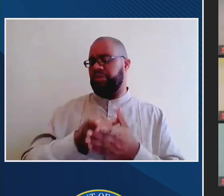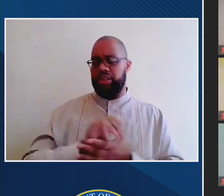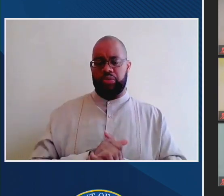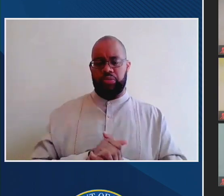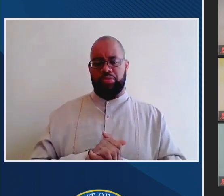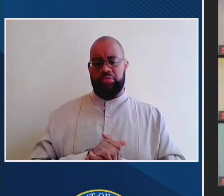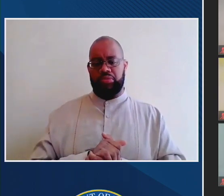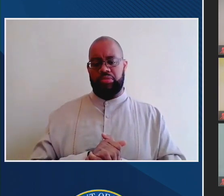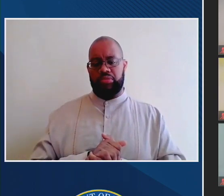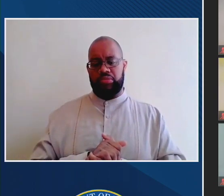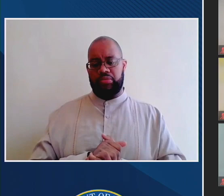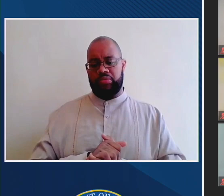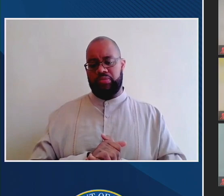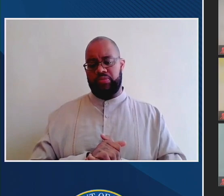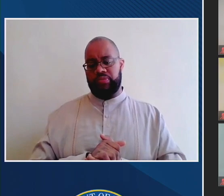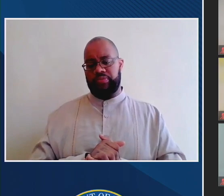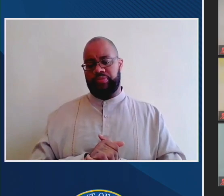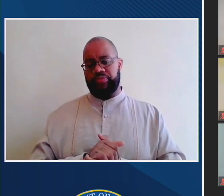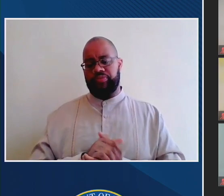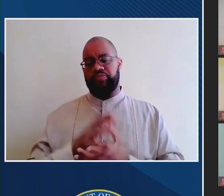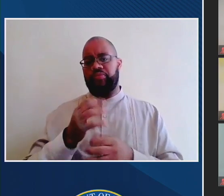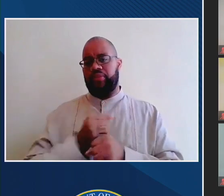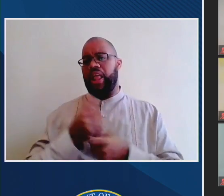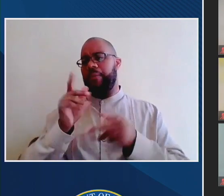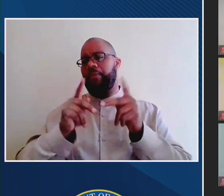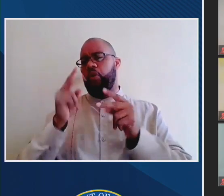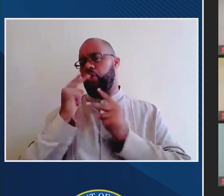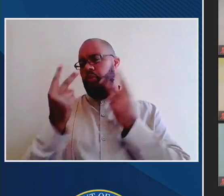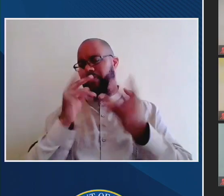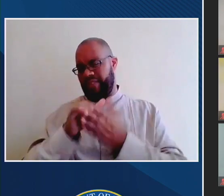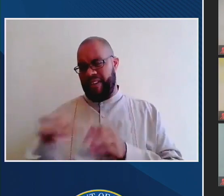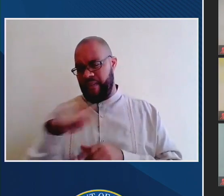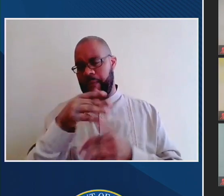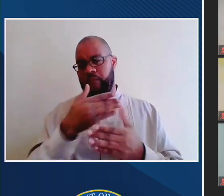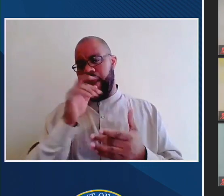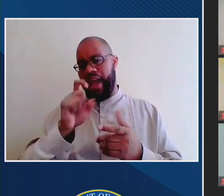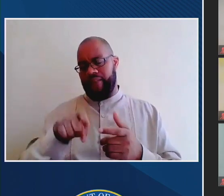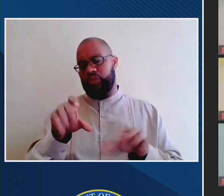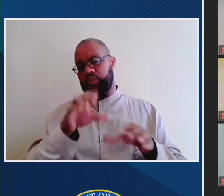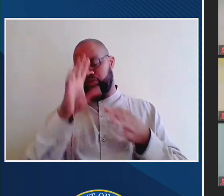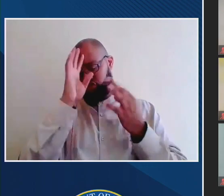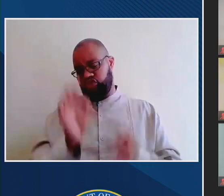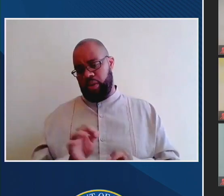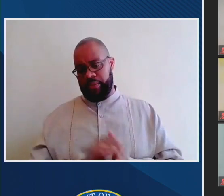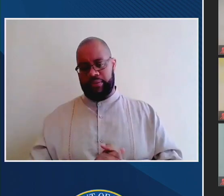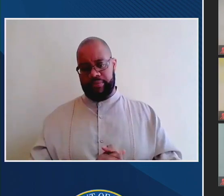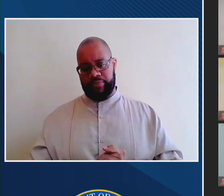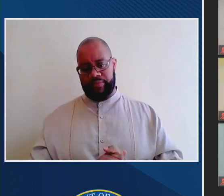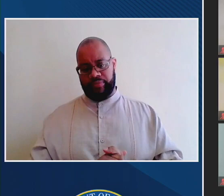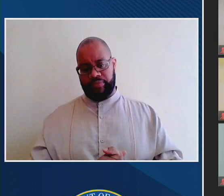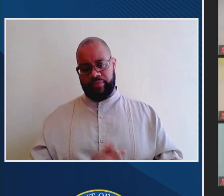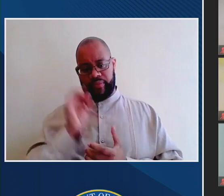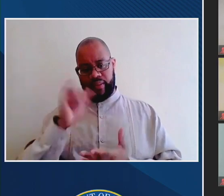people take a look at them before they have to determine whether there's consensus. So I don't have a problem with